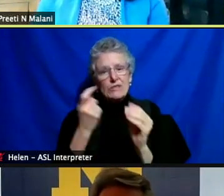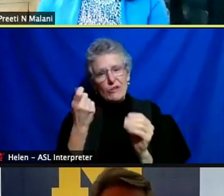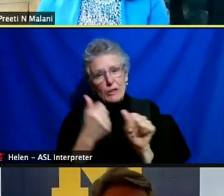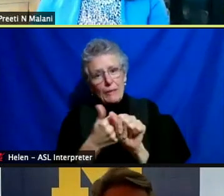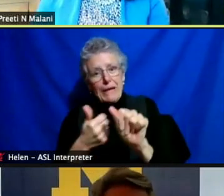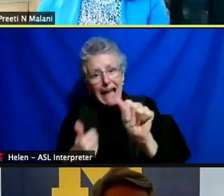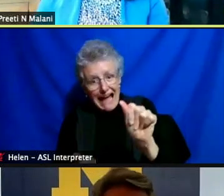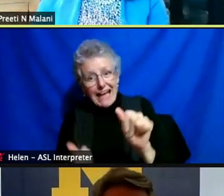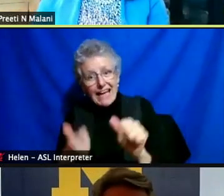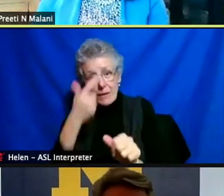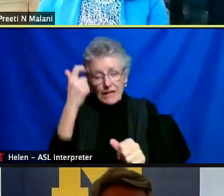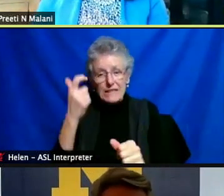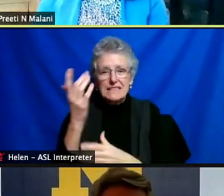There's some missing data so far.